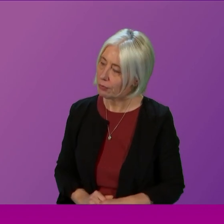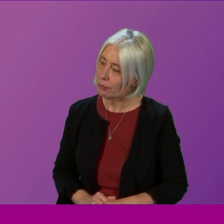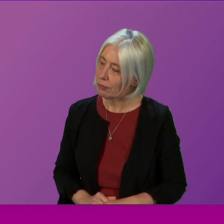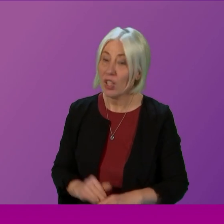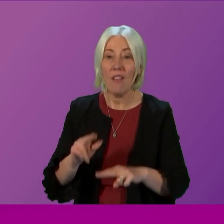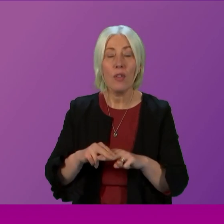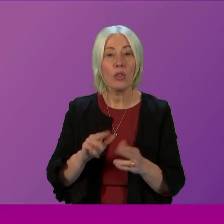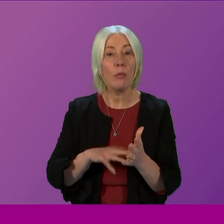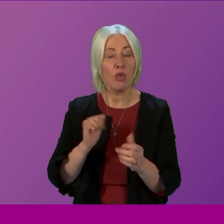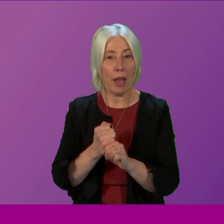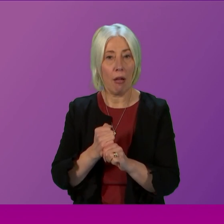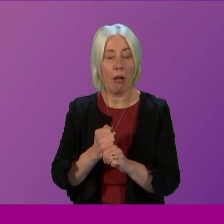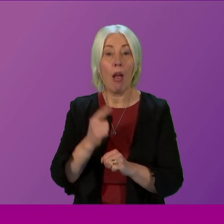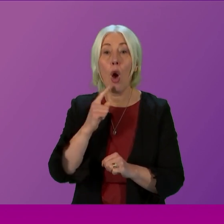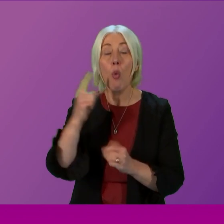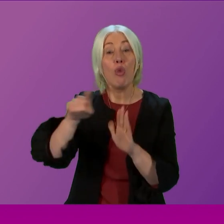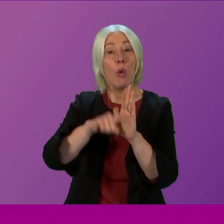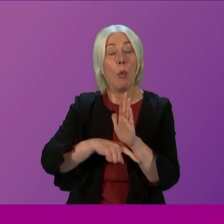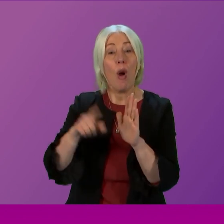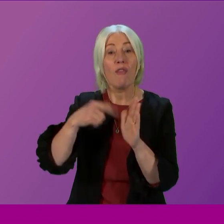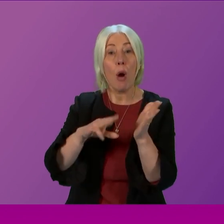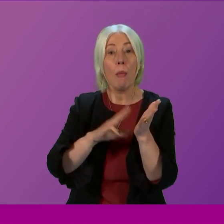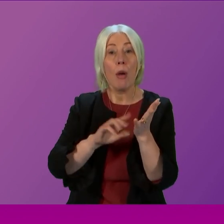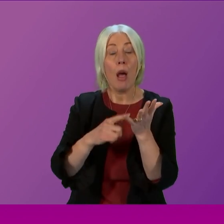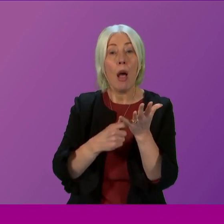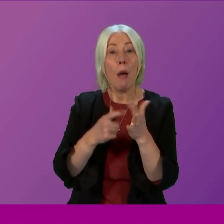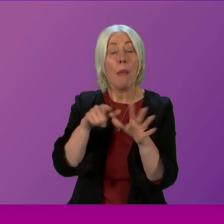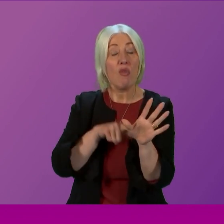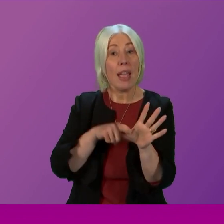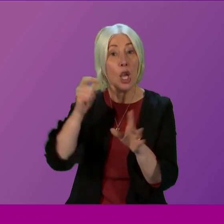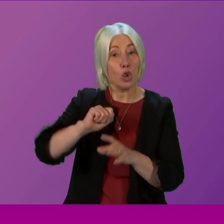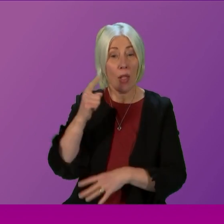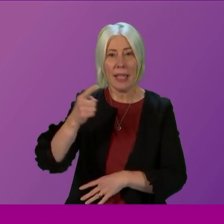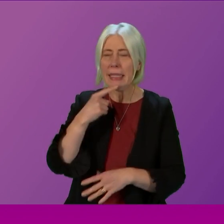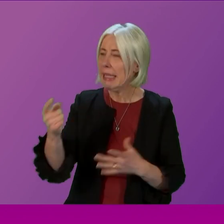A report from Nourish Scotland has uncovered a dignity gap relating to the cost of living